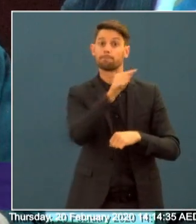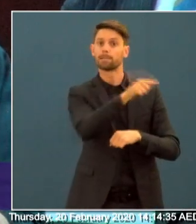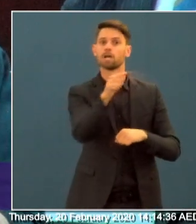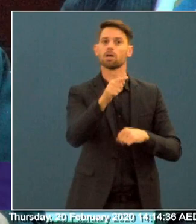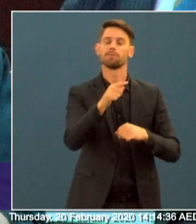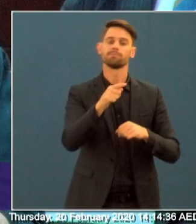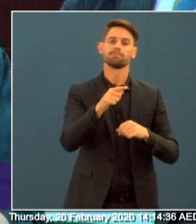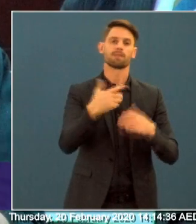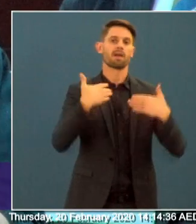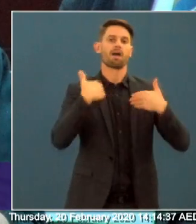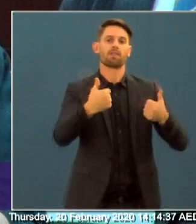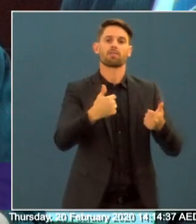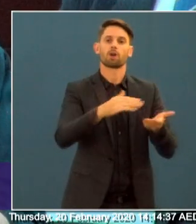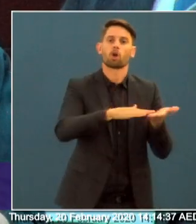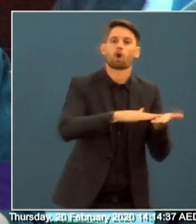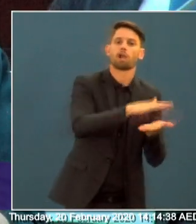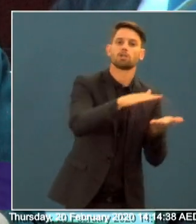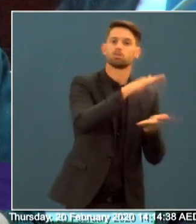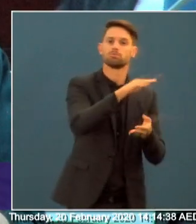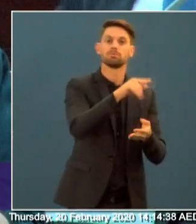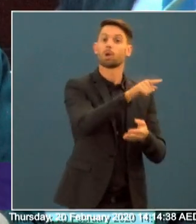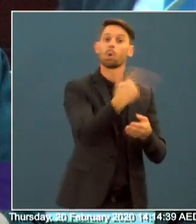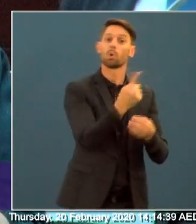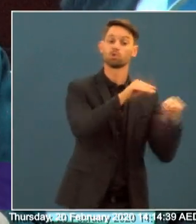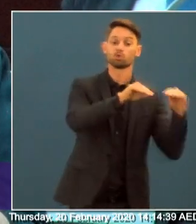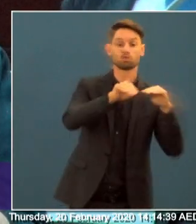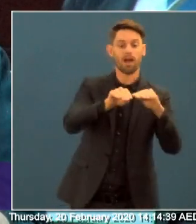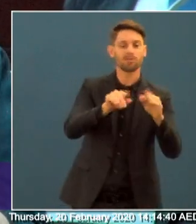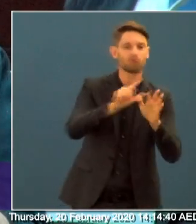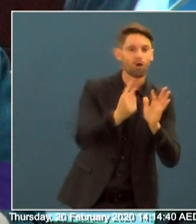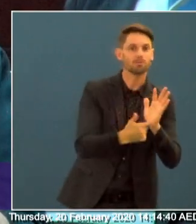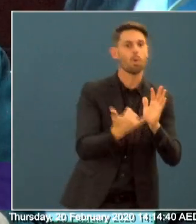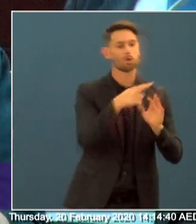the training and curriculum offered to practitioners who